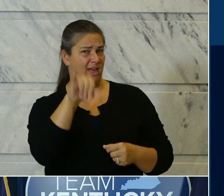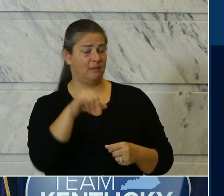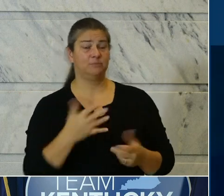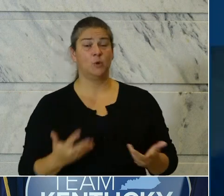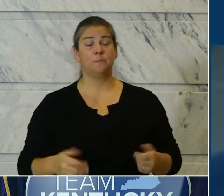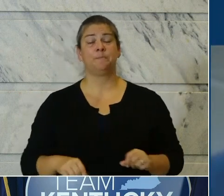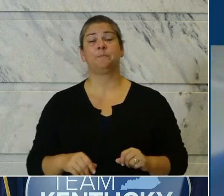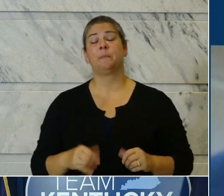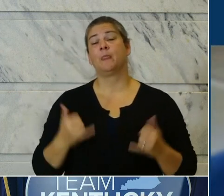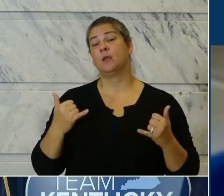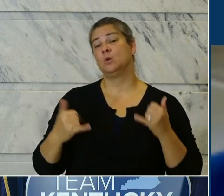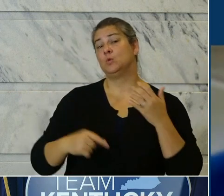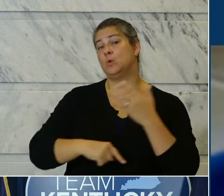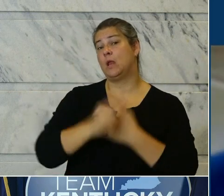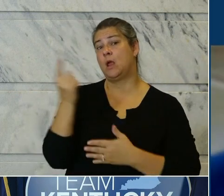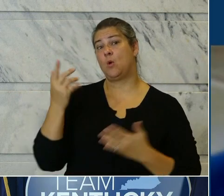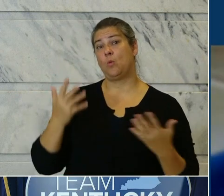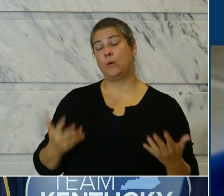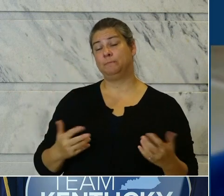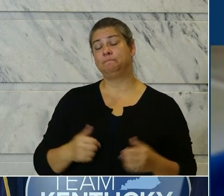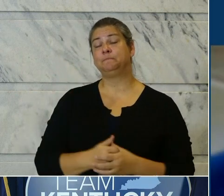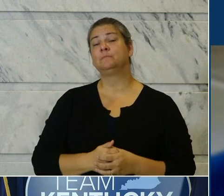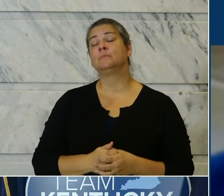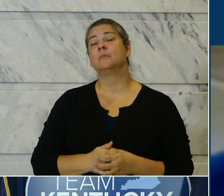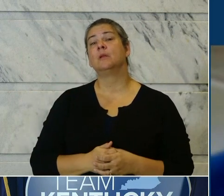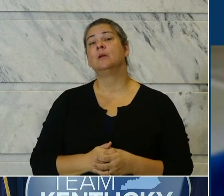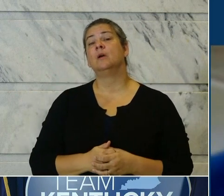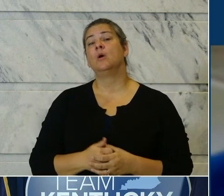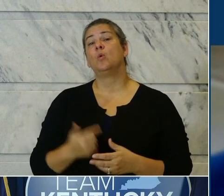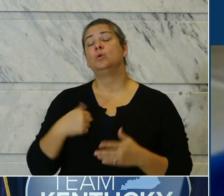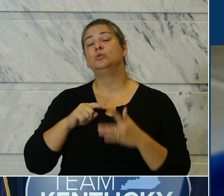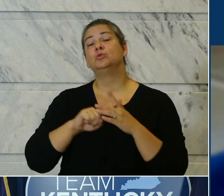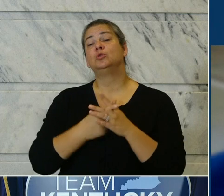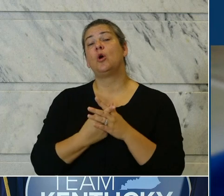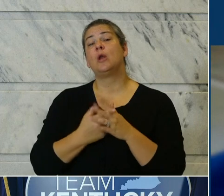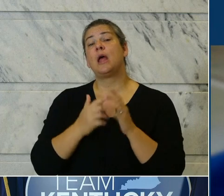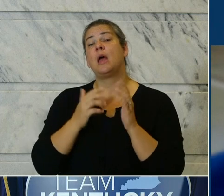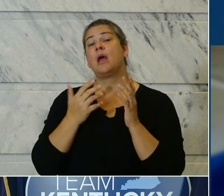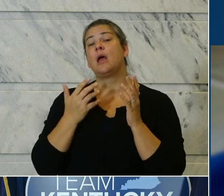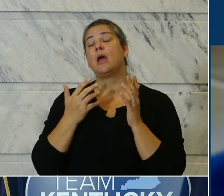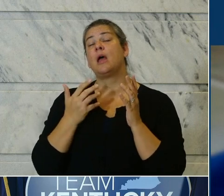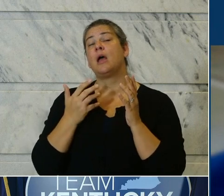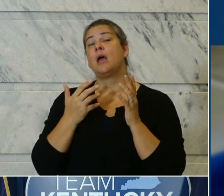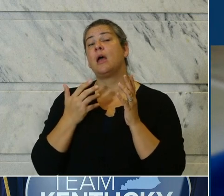WANT TO MAKE SURE WE'RE BEING